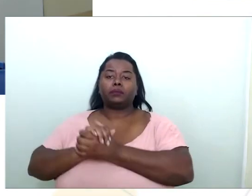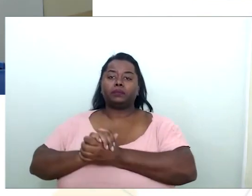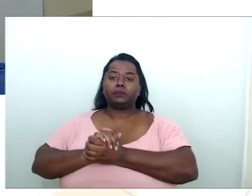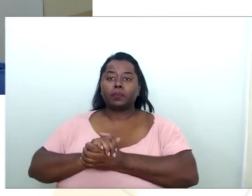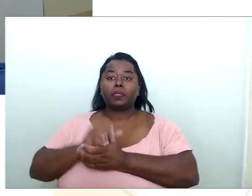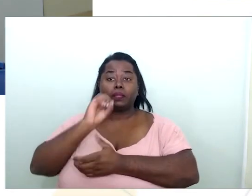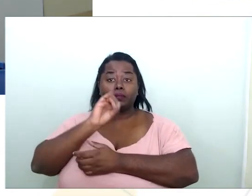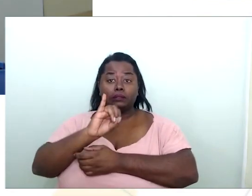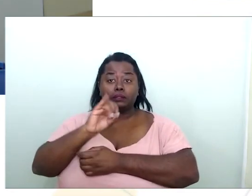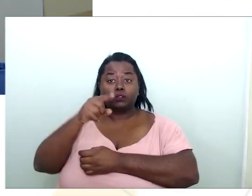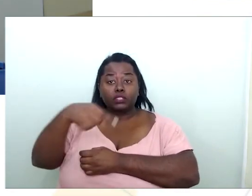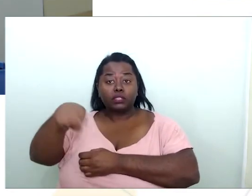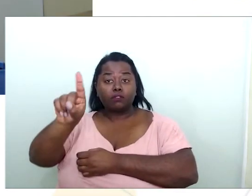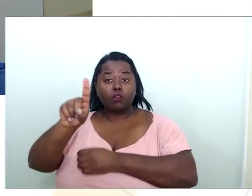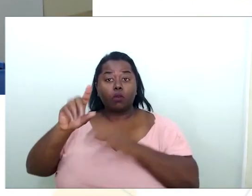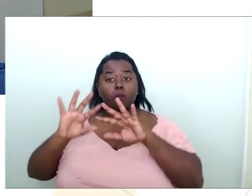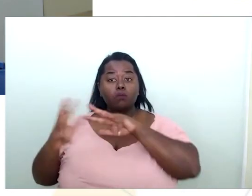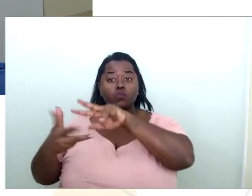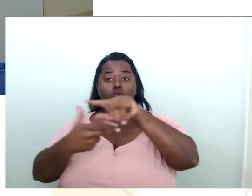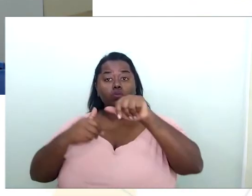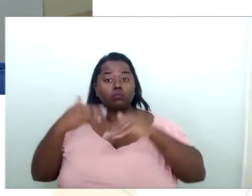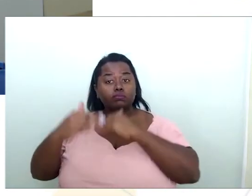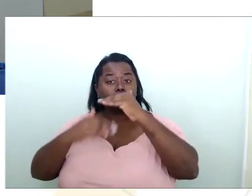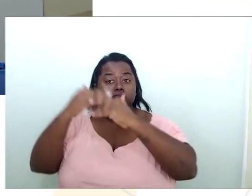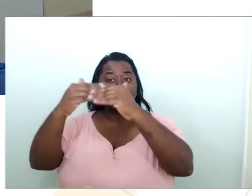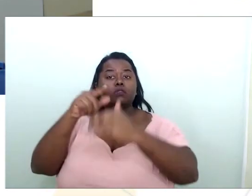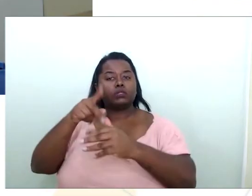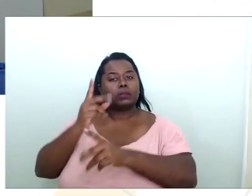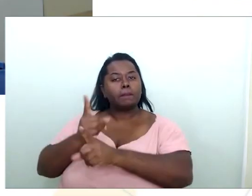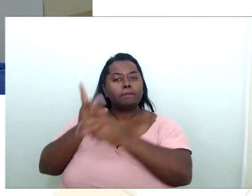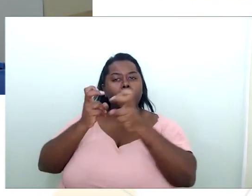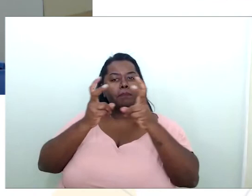the developed world you'll find that everybody has a mobile phone so If I am